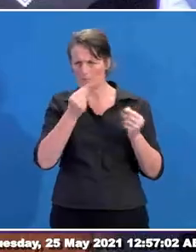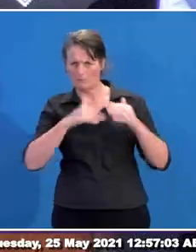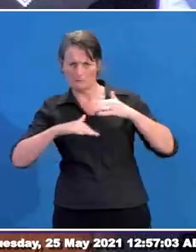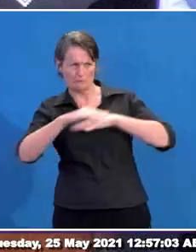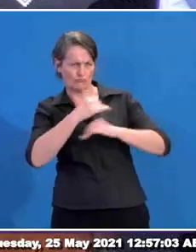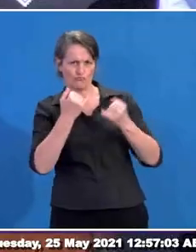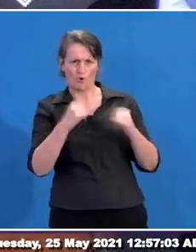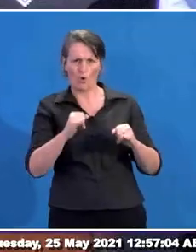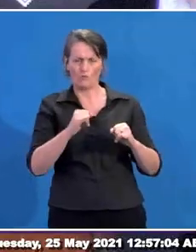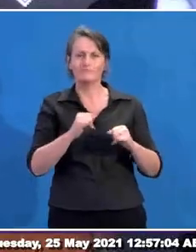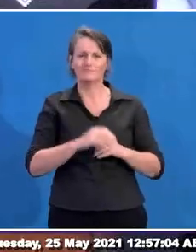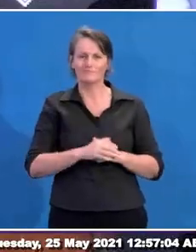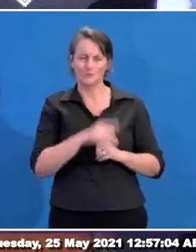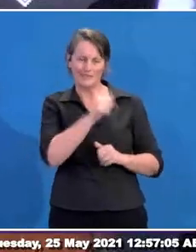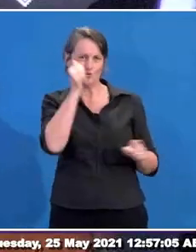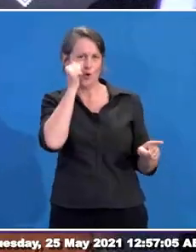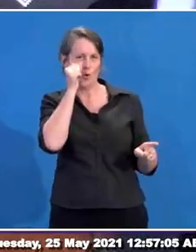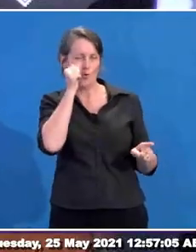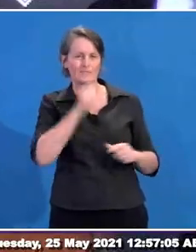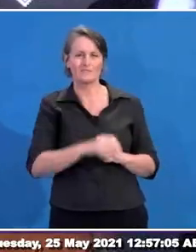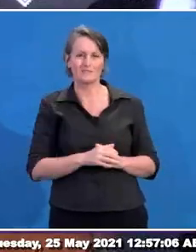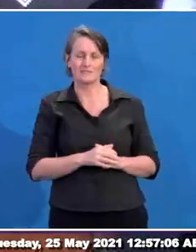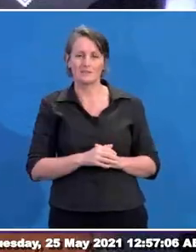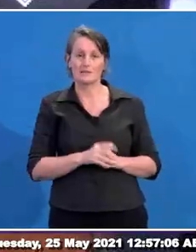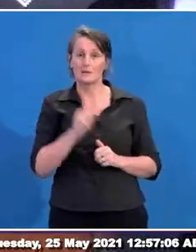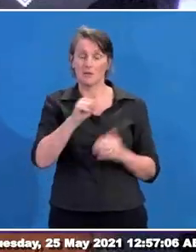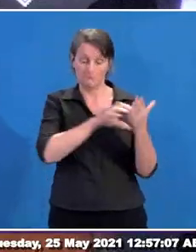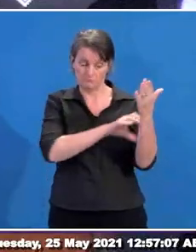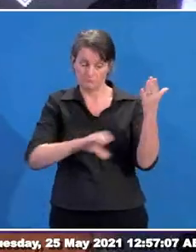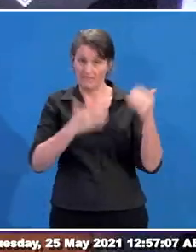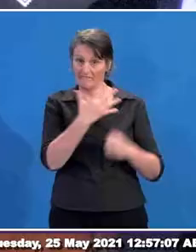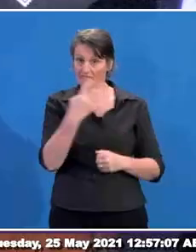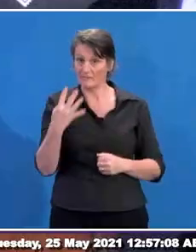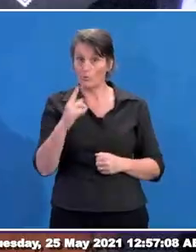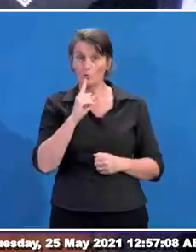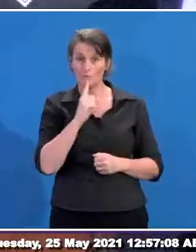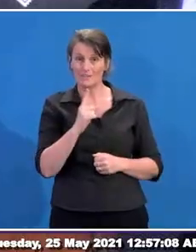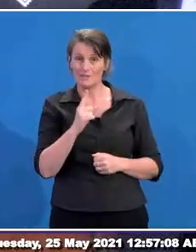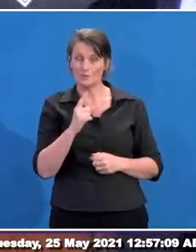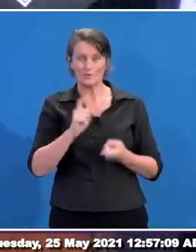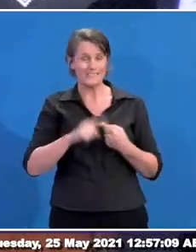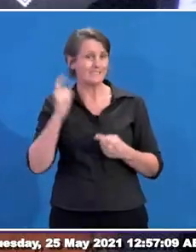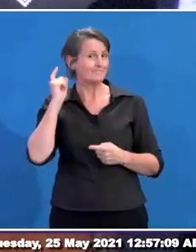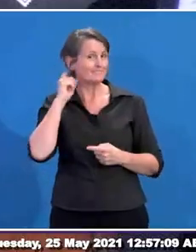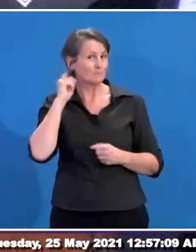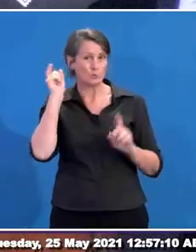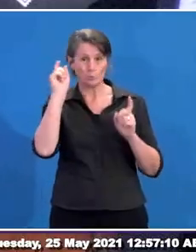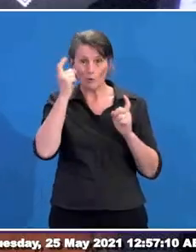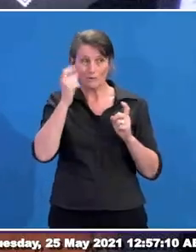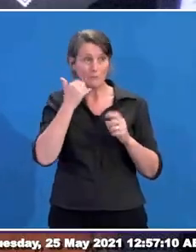But you say in paragraph 54 that you remain concerned that things could change for the worse again and you don't have a lot of